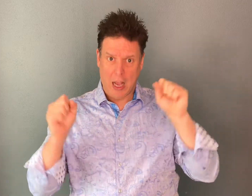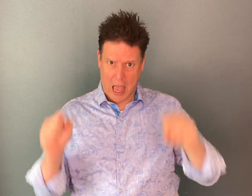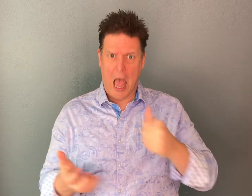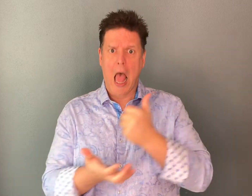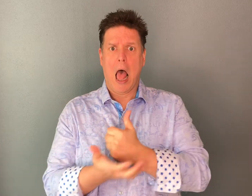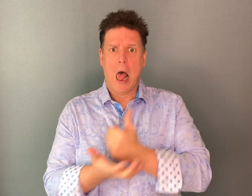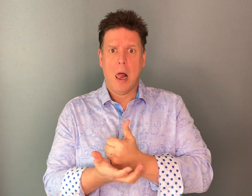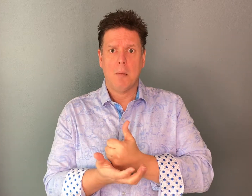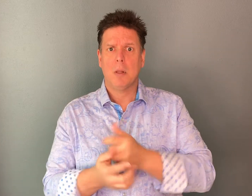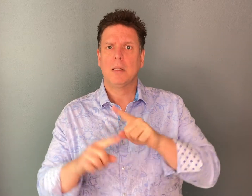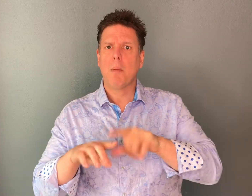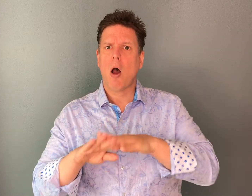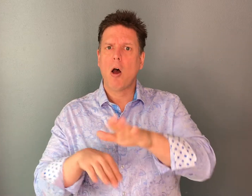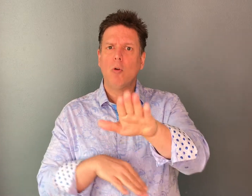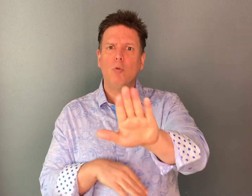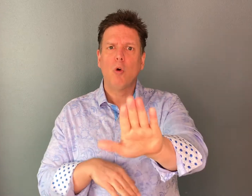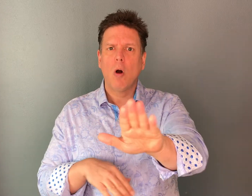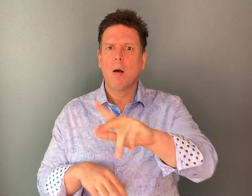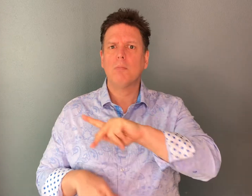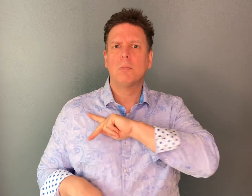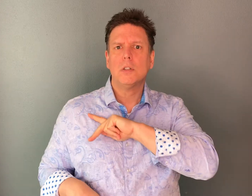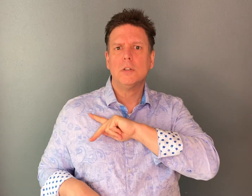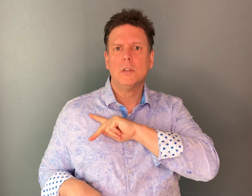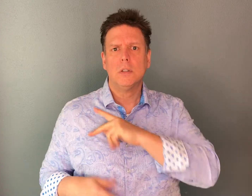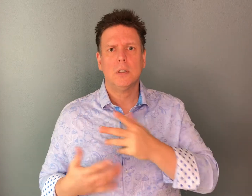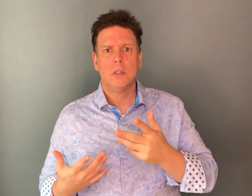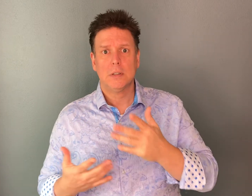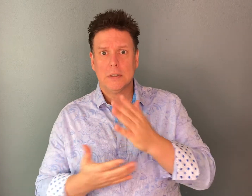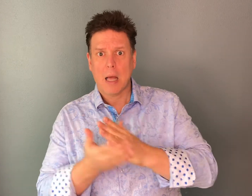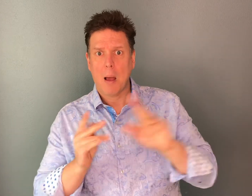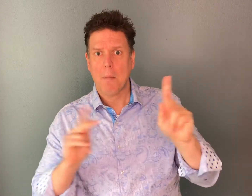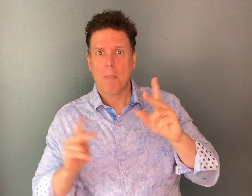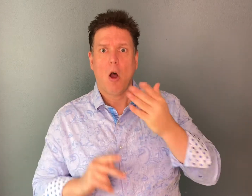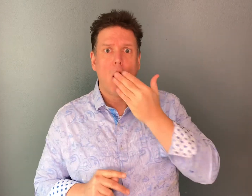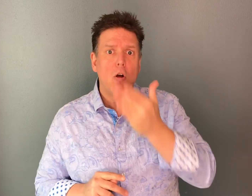just reading a book. It depends really on your personality. Some people are good at